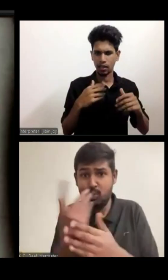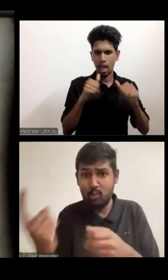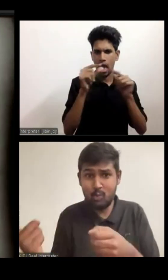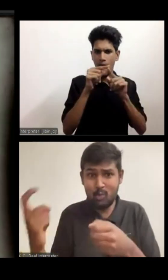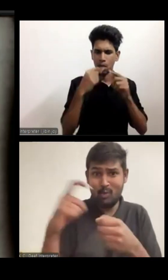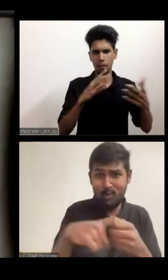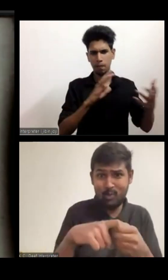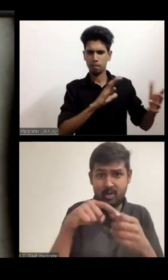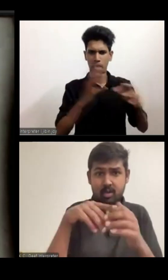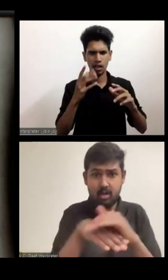Second question was...